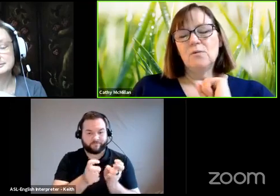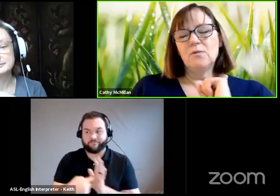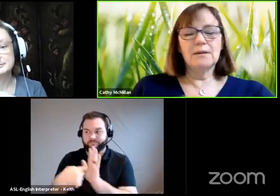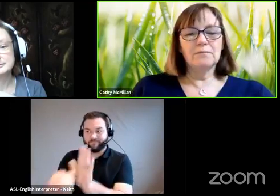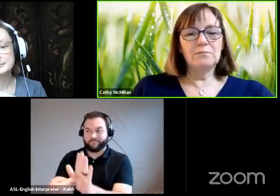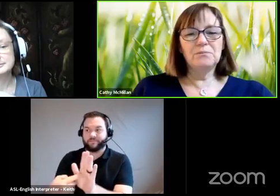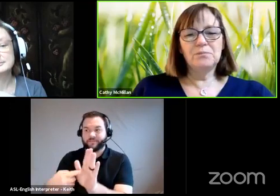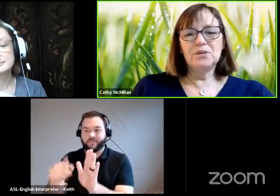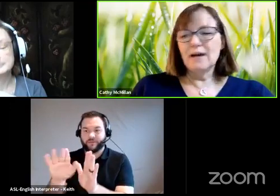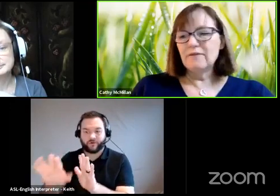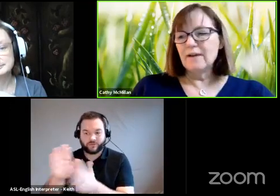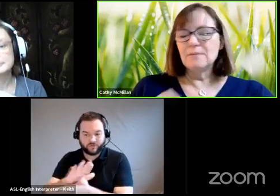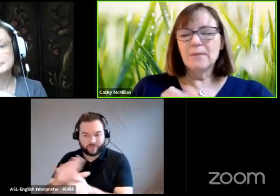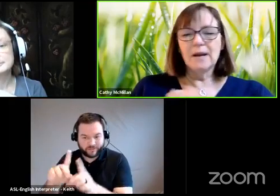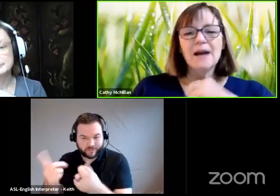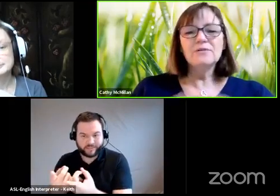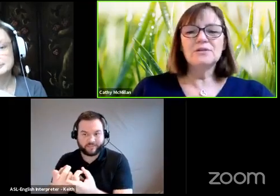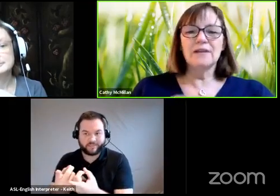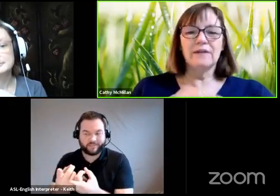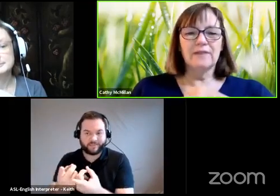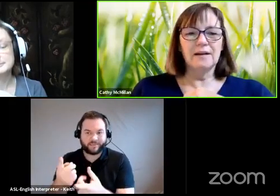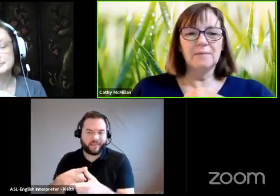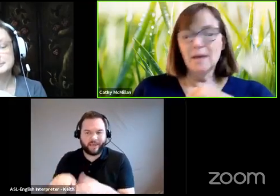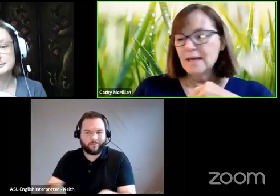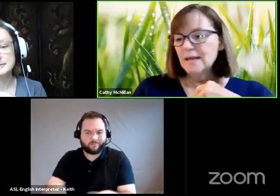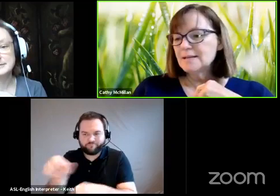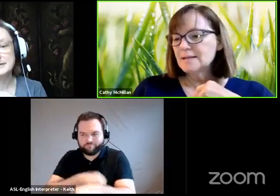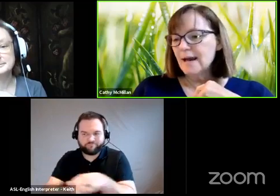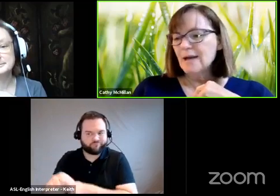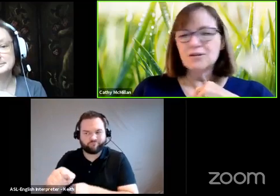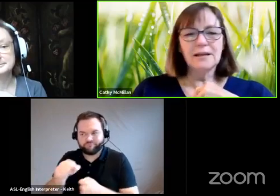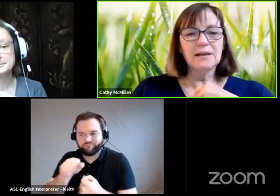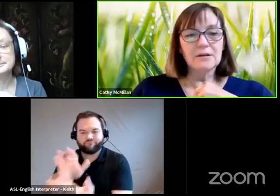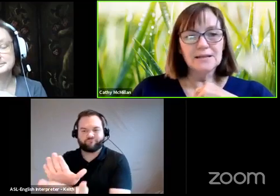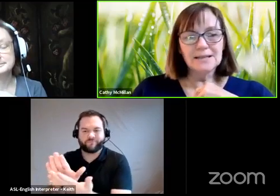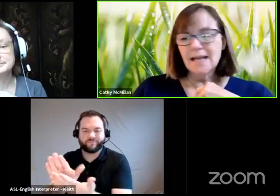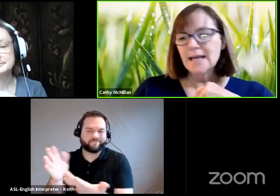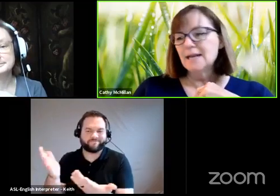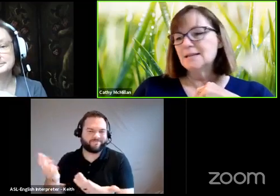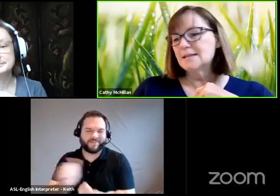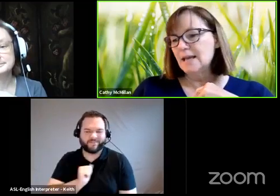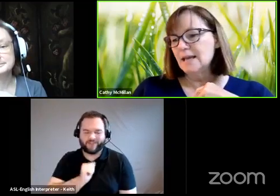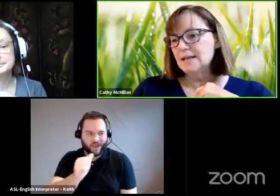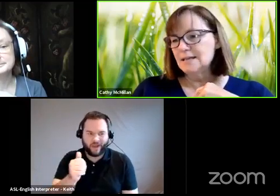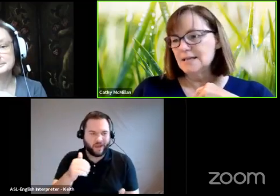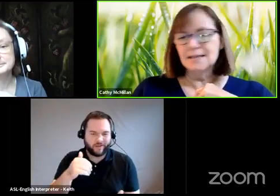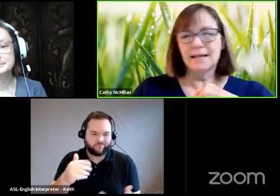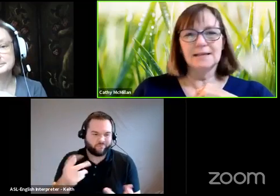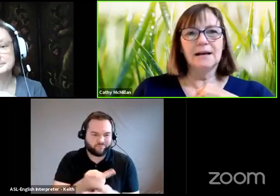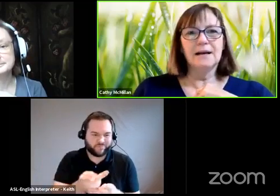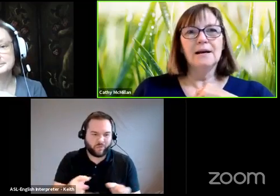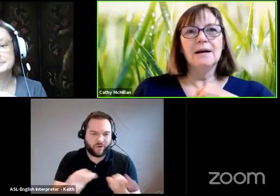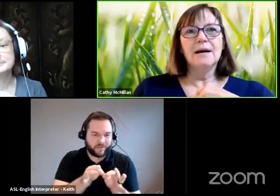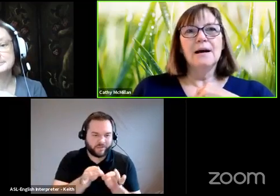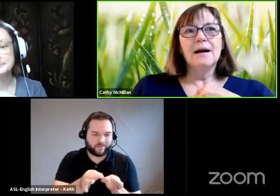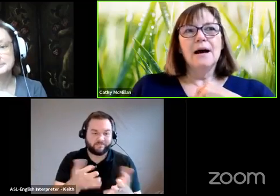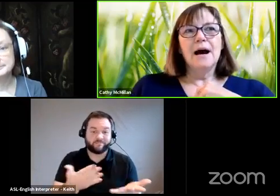n you can copy the dSM five and give that to district if you want to do that fight but I don't want to do that fight but I don't do that fight my kids, actually. there